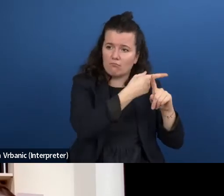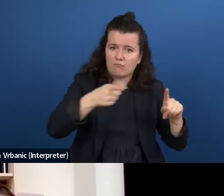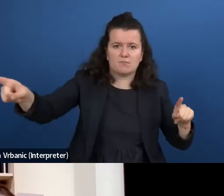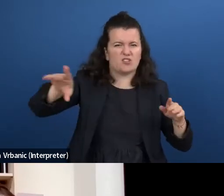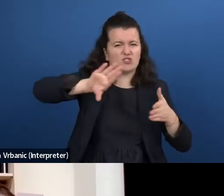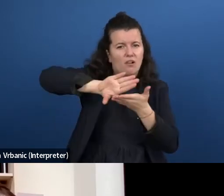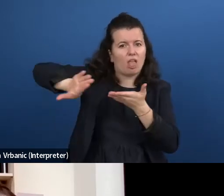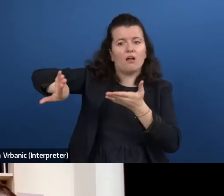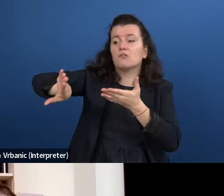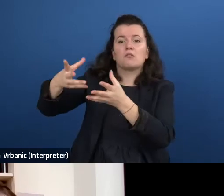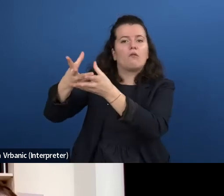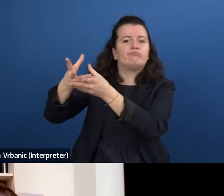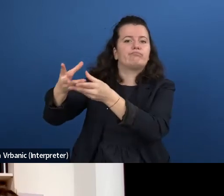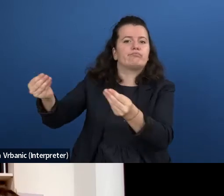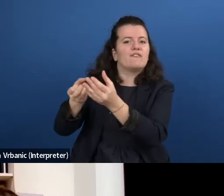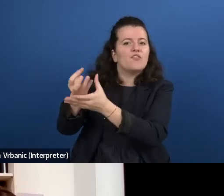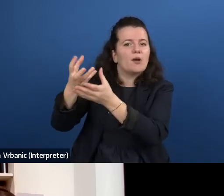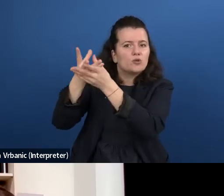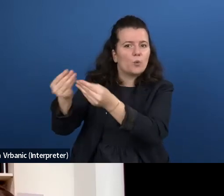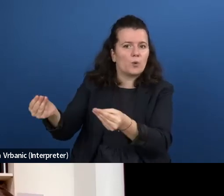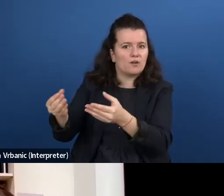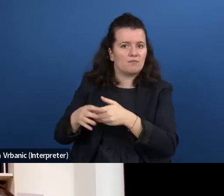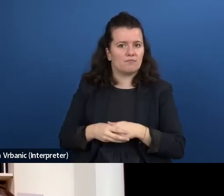to the victims of trafficking for women with disabilities